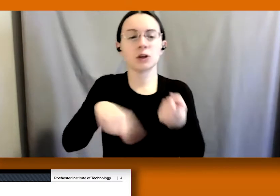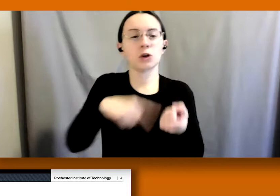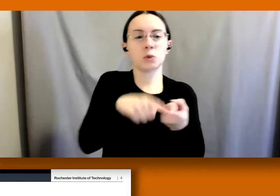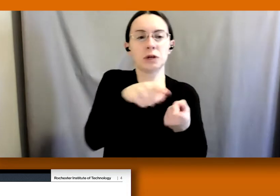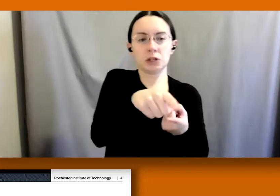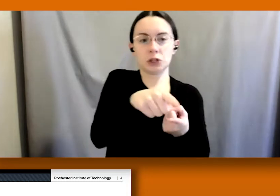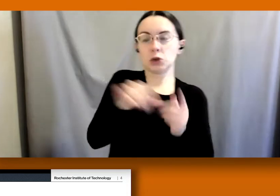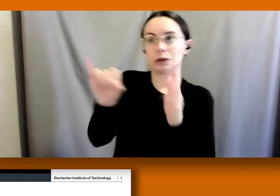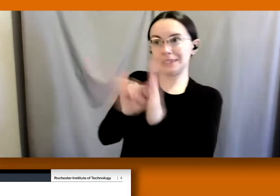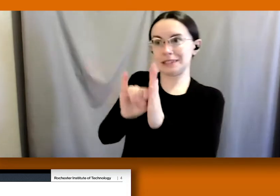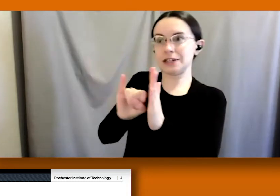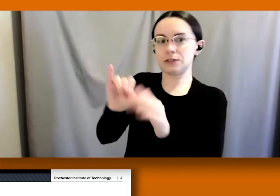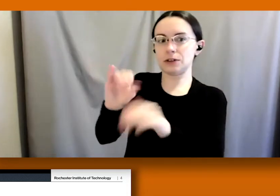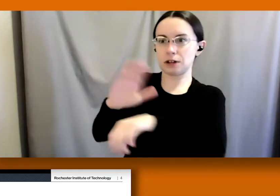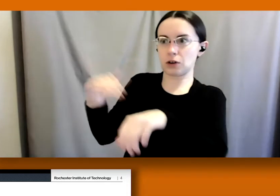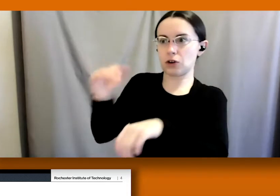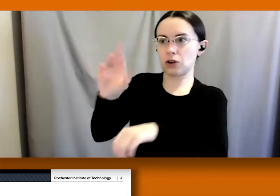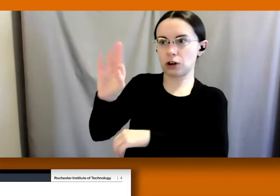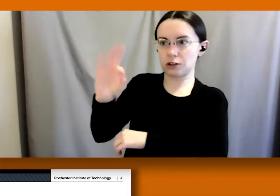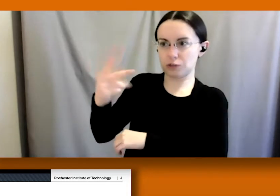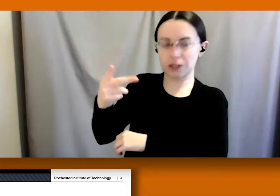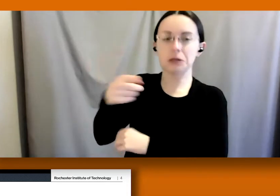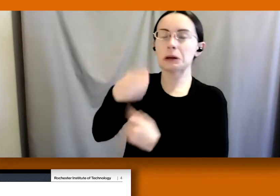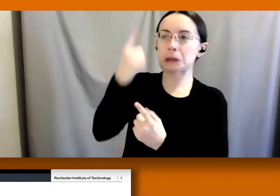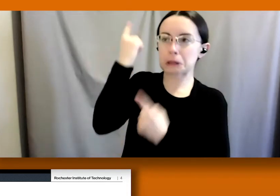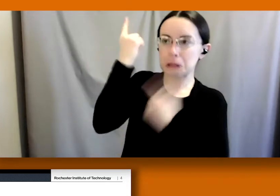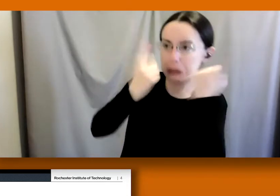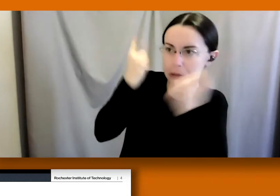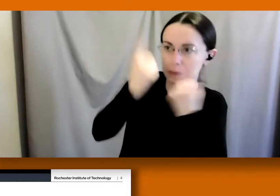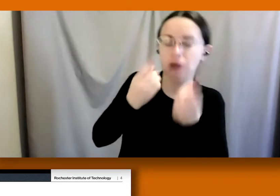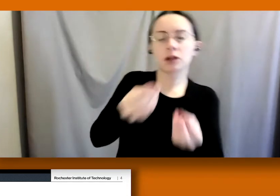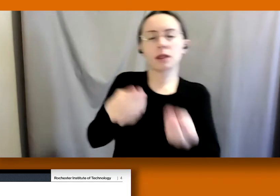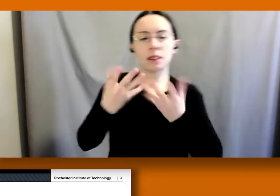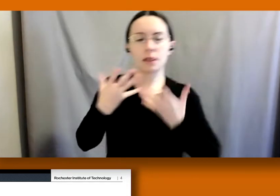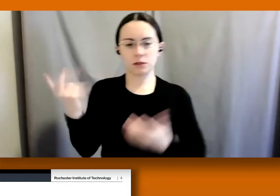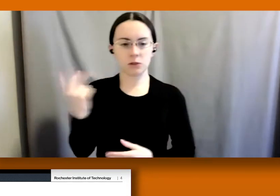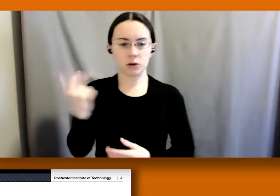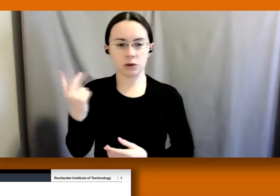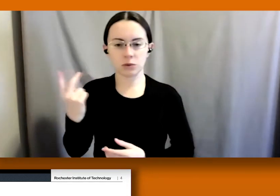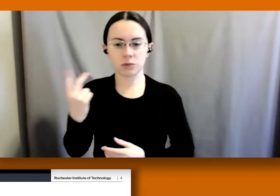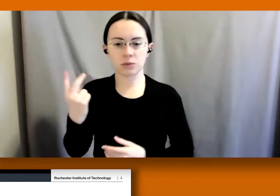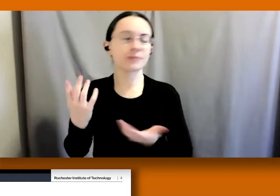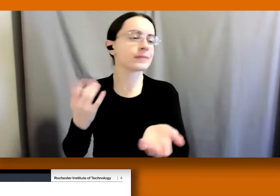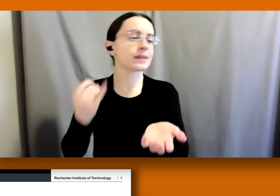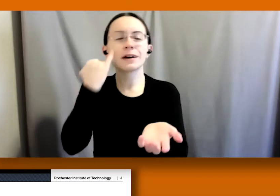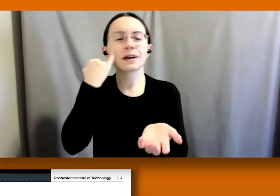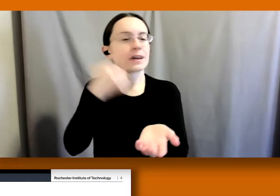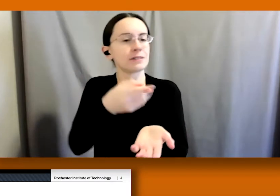just let me or Laurie know. Um, even if you send me a notice of intent to propose